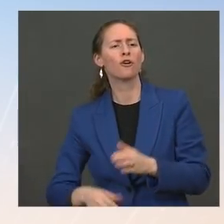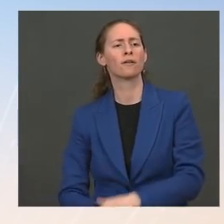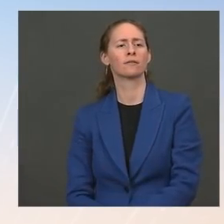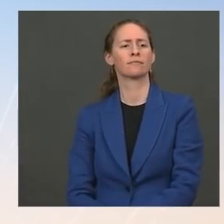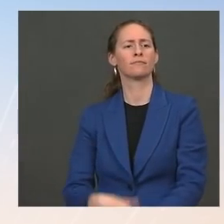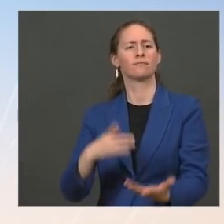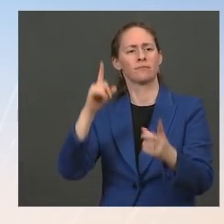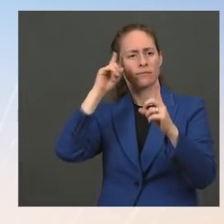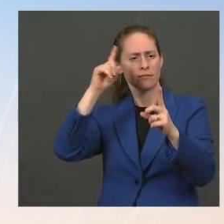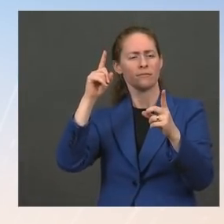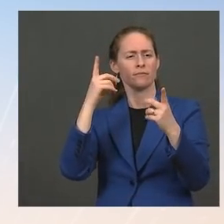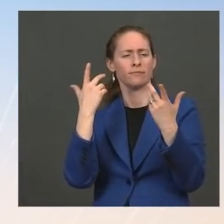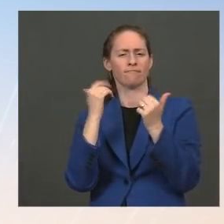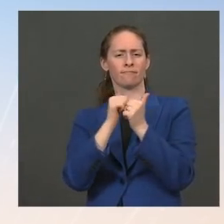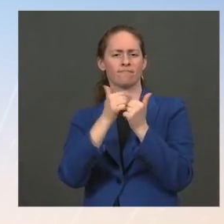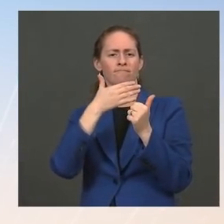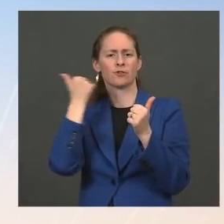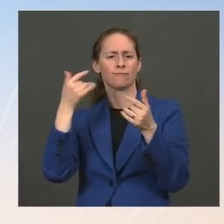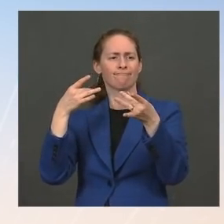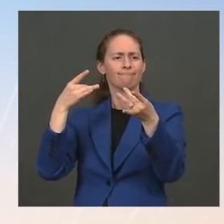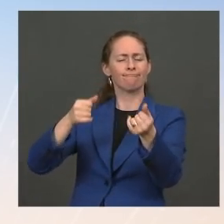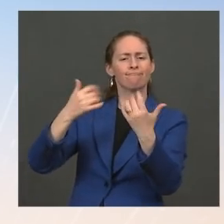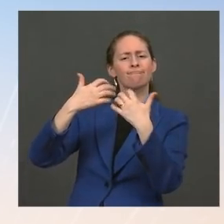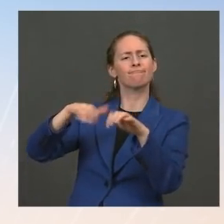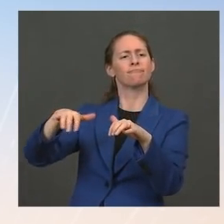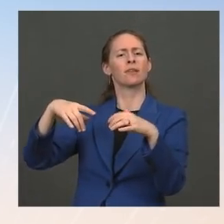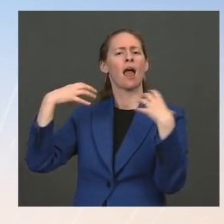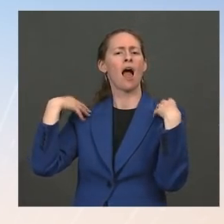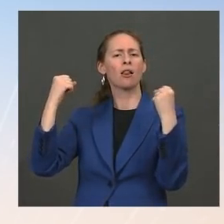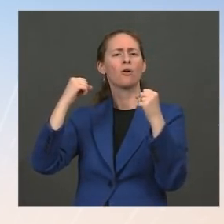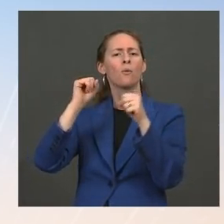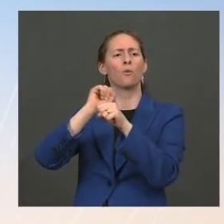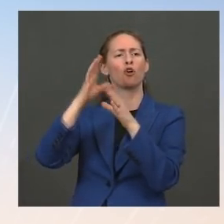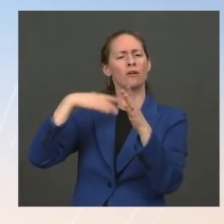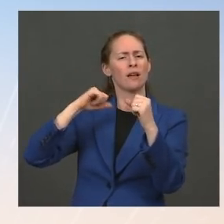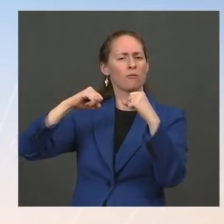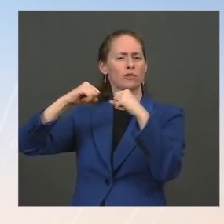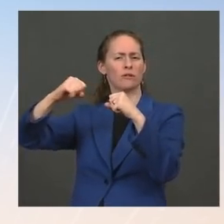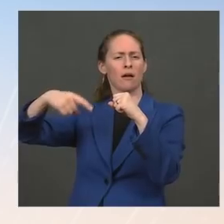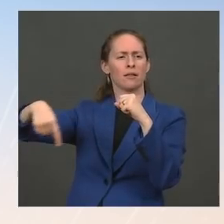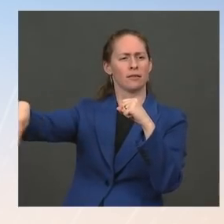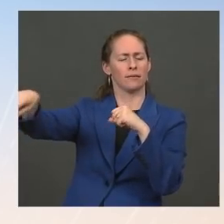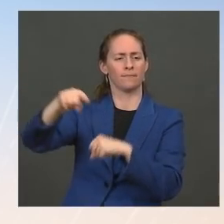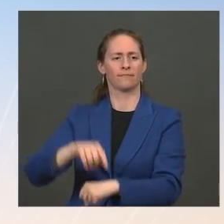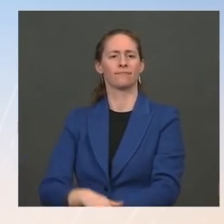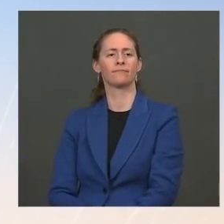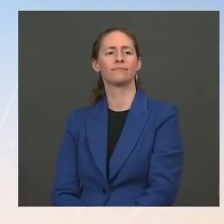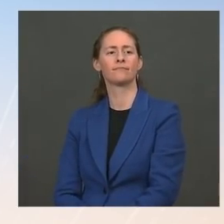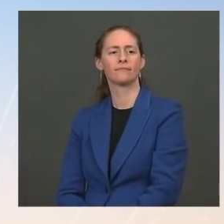and something we've seen be quite effective across the country. The Press: And on another note, Kevin Strickland was released from prison in Missouri last week